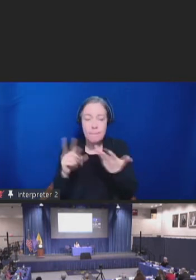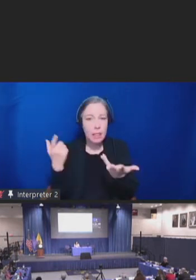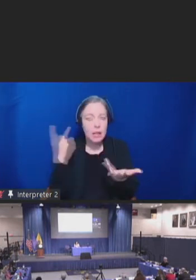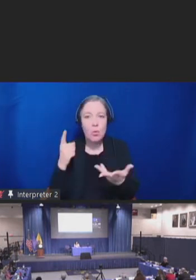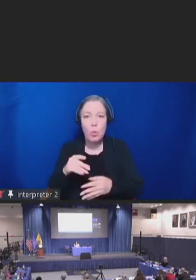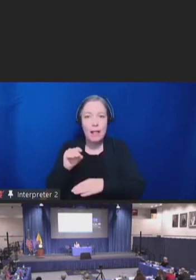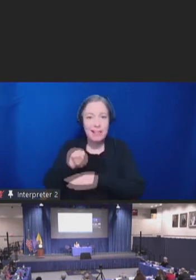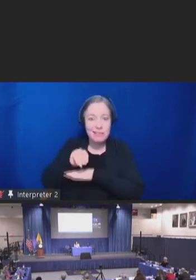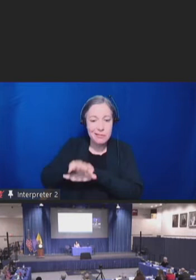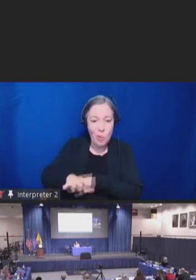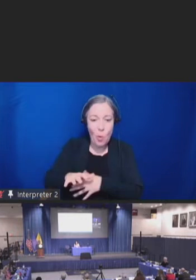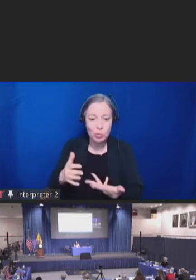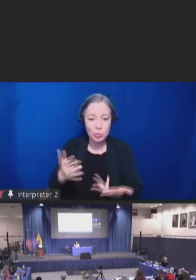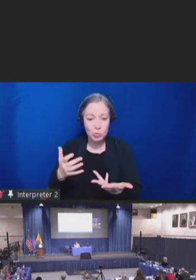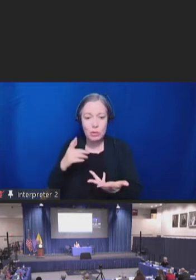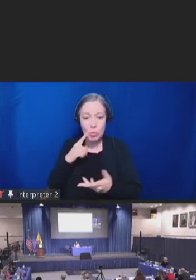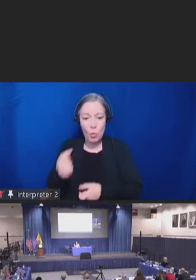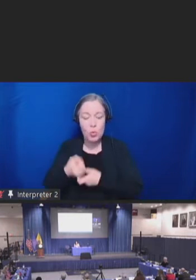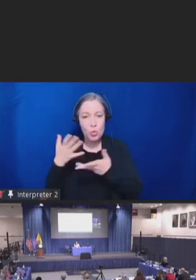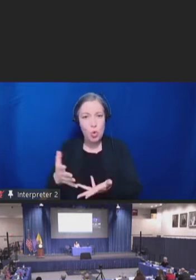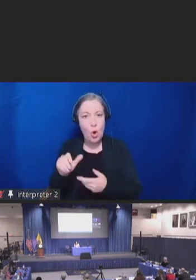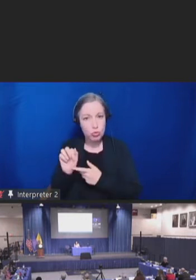Three different exposures were examined in this study.